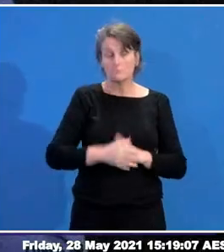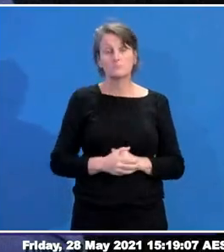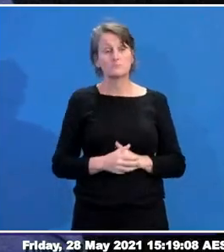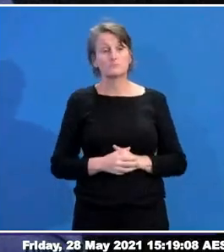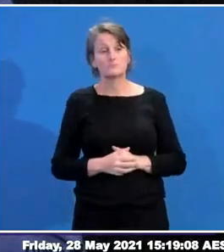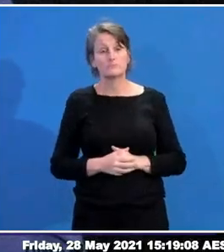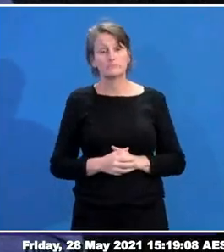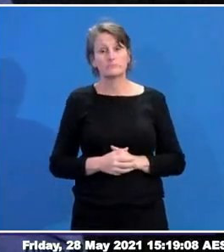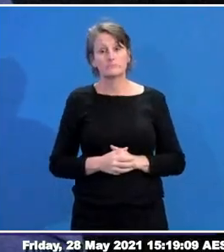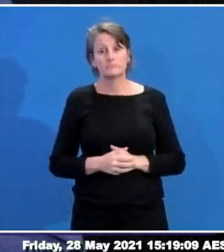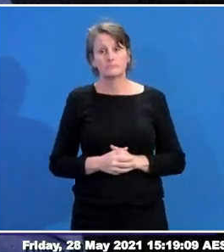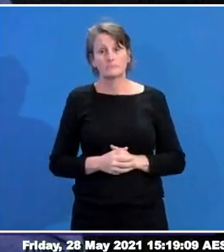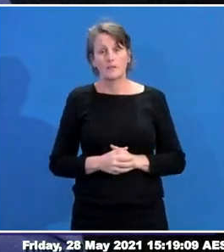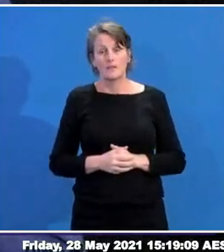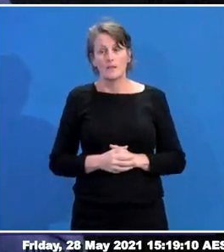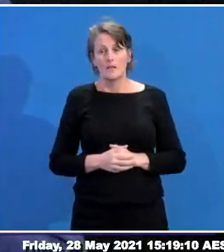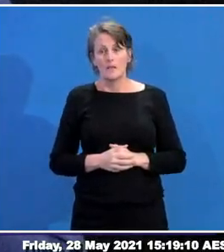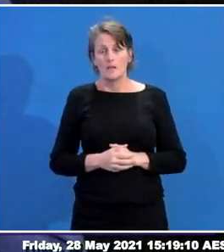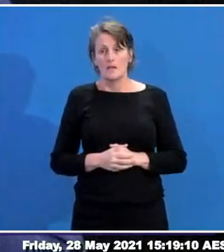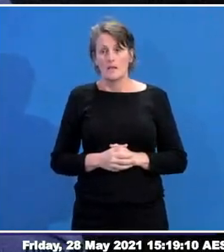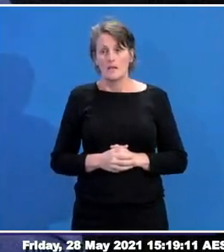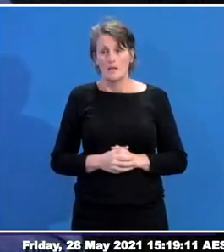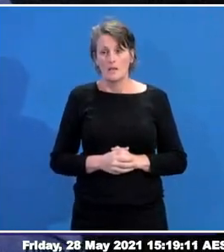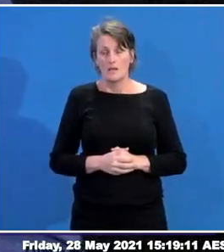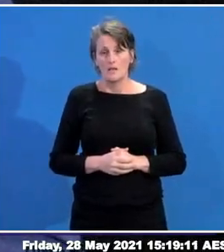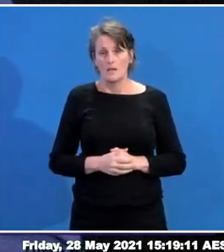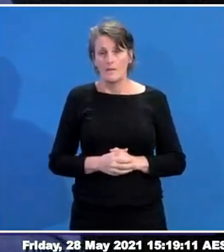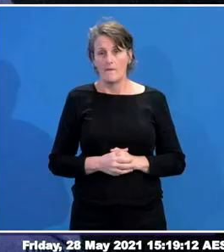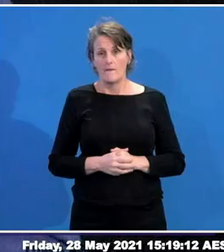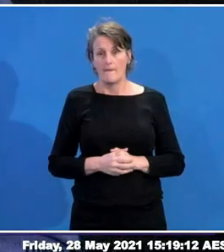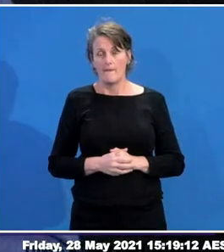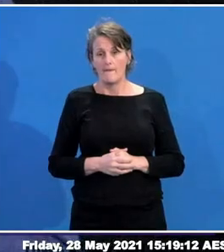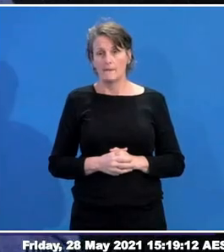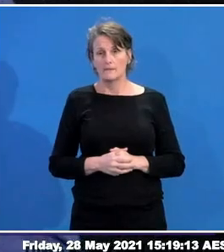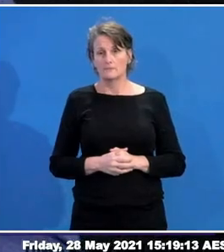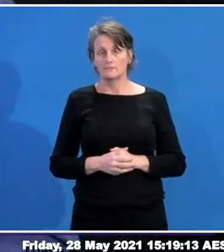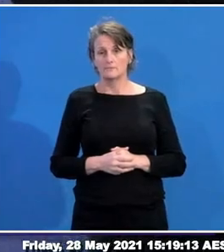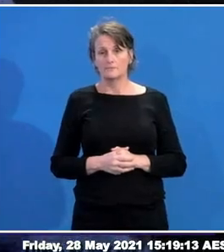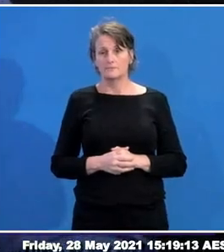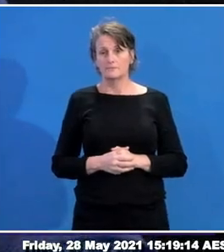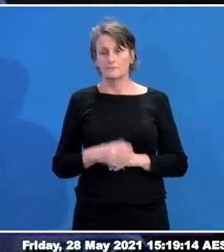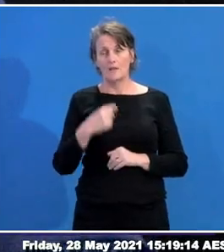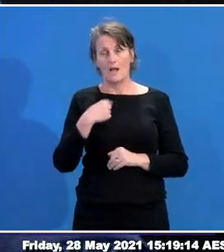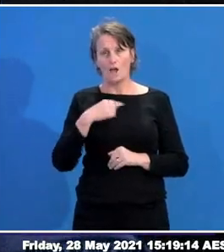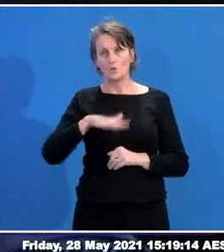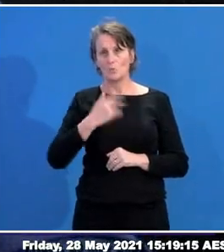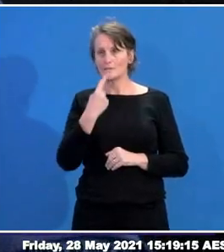So I do think it is I'm trying not to say "complex".